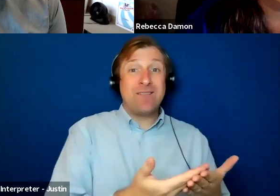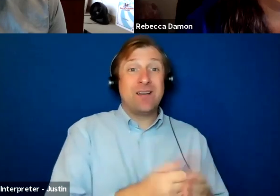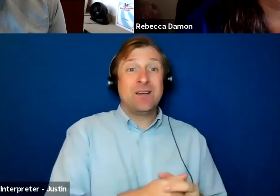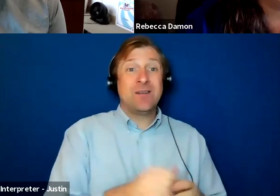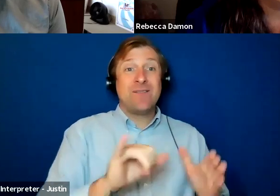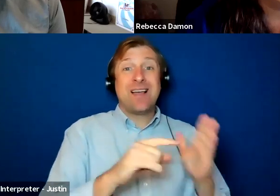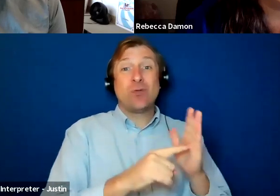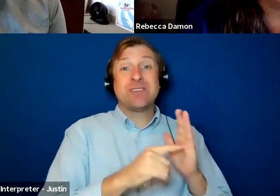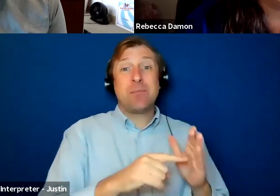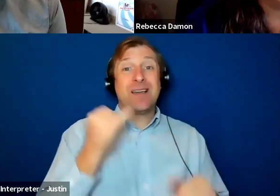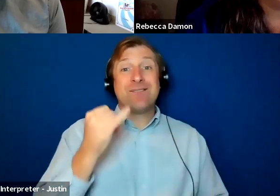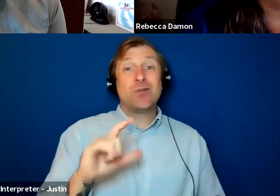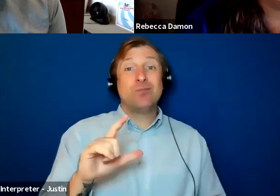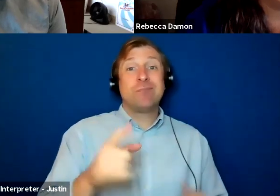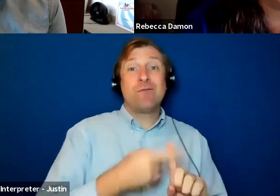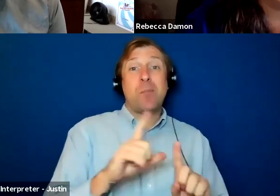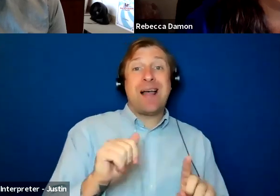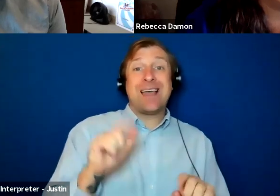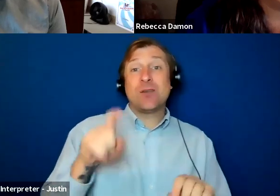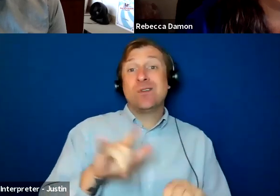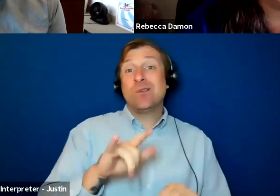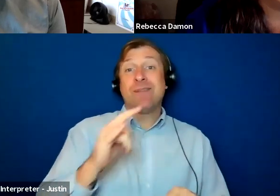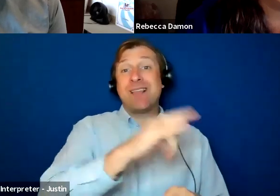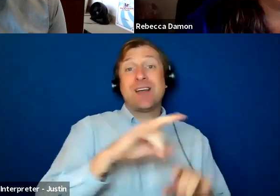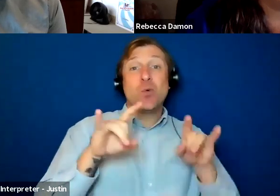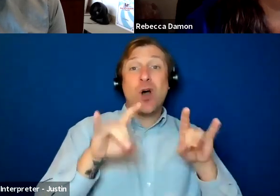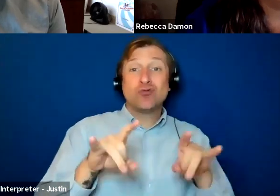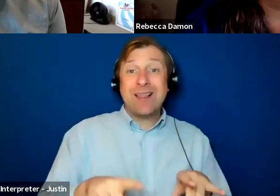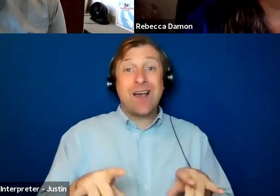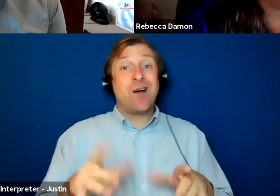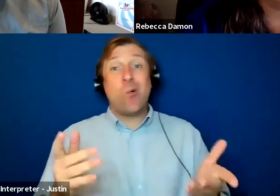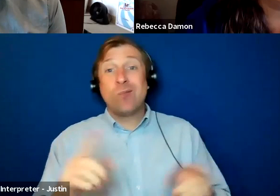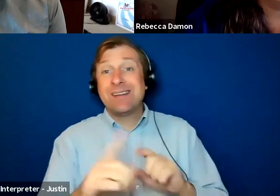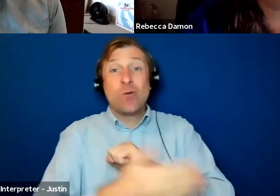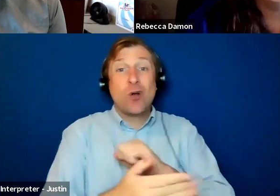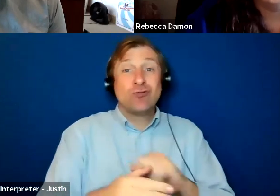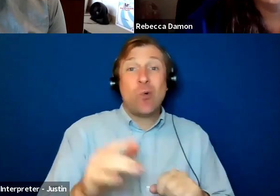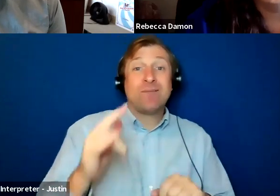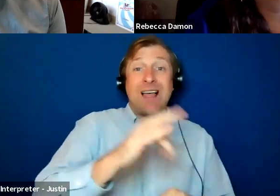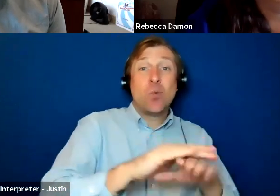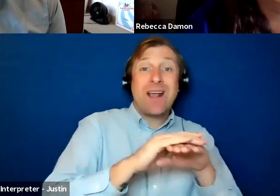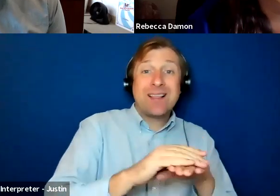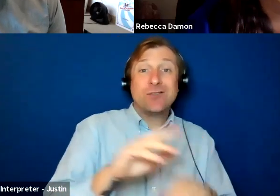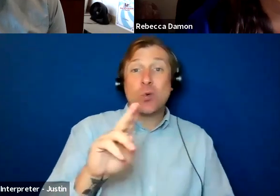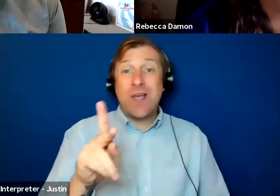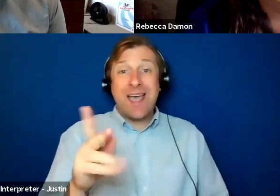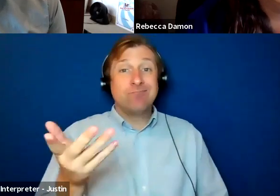you're based in Los Angeles and the job is in Australia, or the job is in New Zealand or the job is in the UK. Clearly you're going to have to get on an airplane